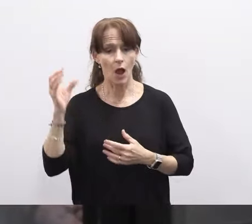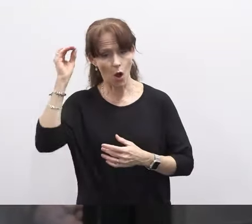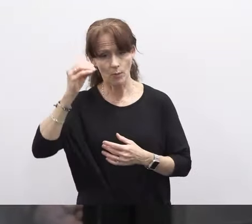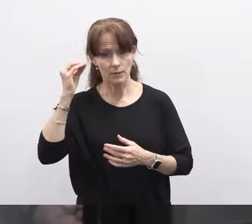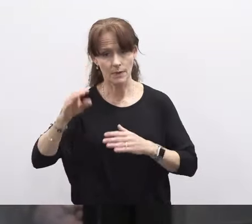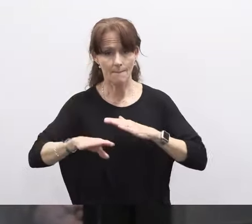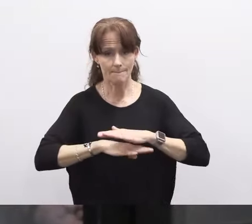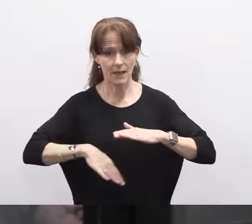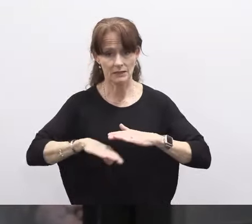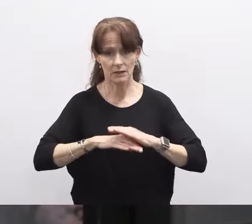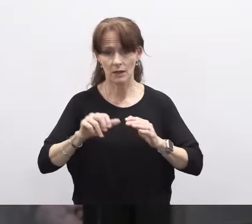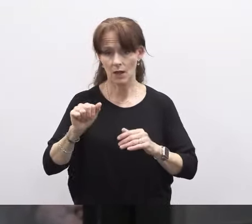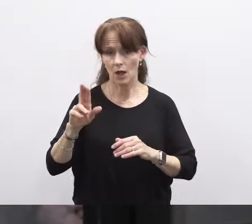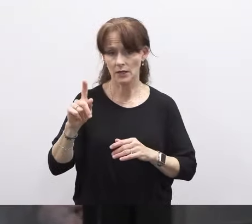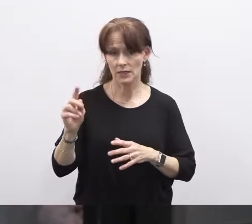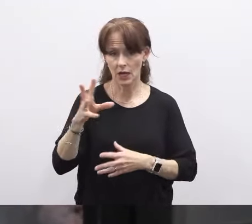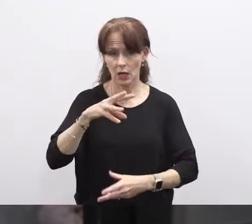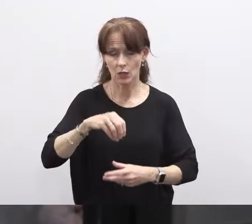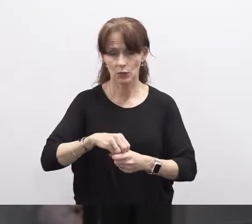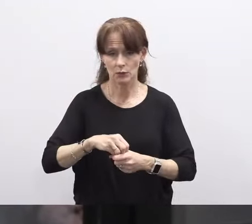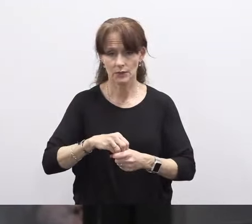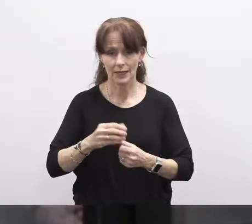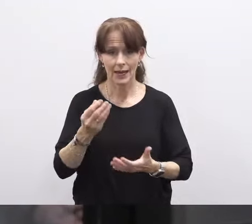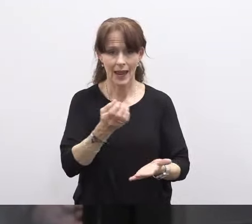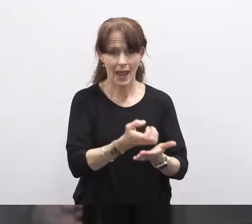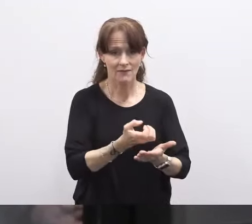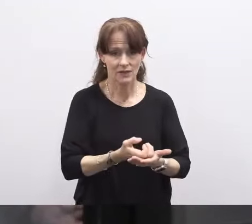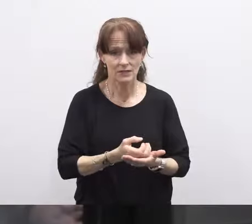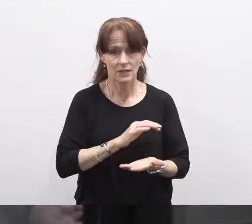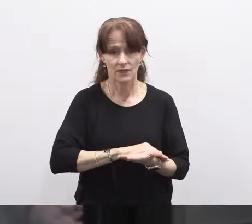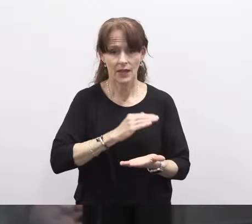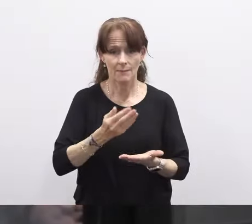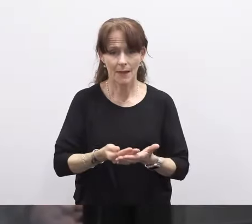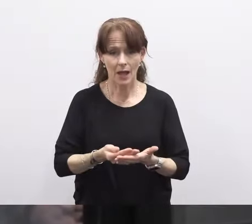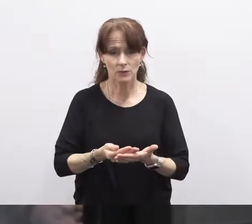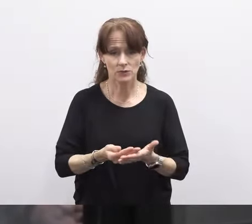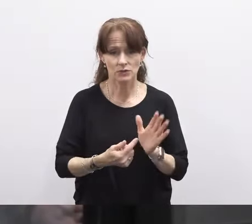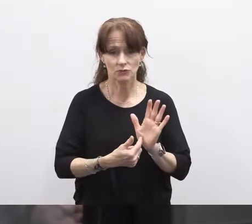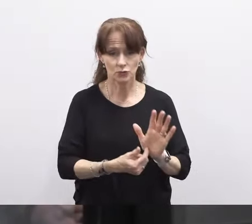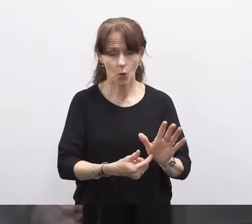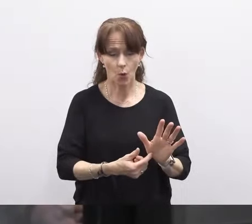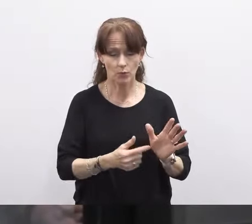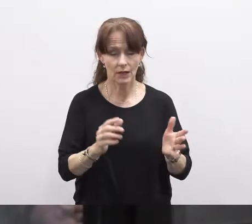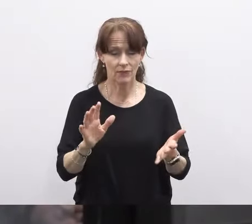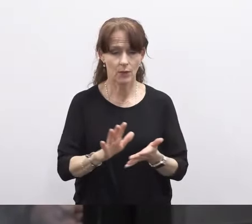So our audit includes obtaining evidence for the amounts and disclosures in those financial statements.